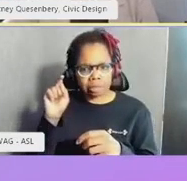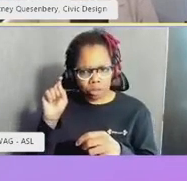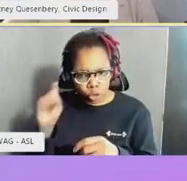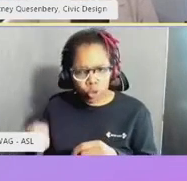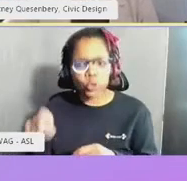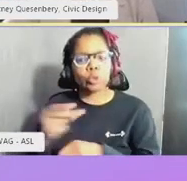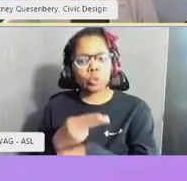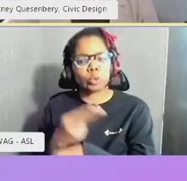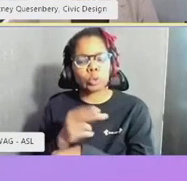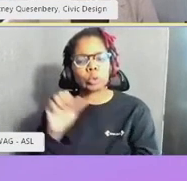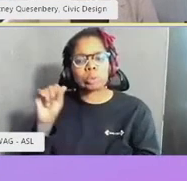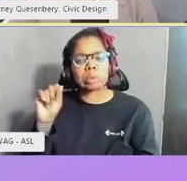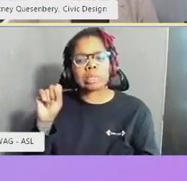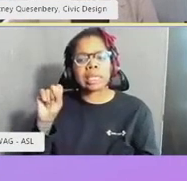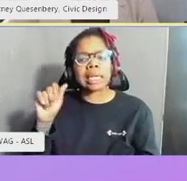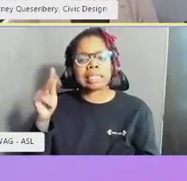research. So for example, -- and changes and newer